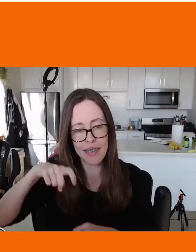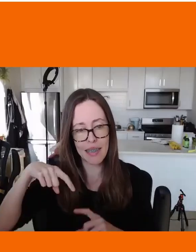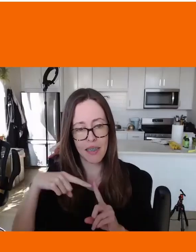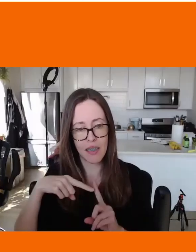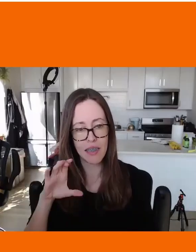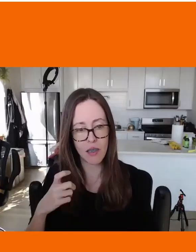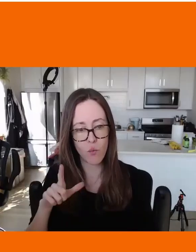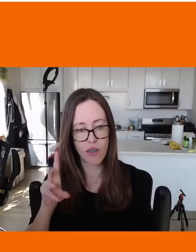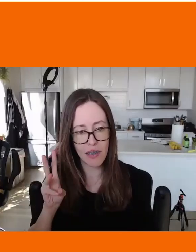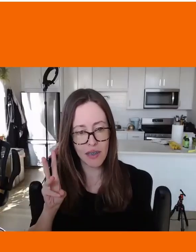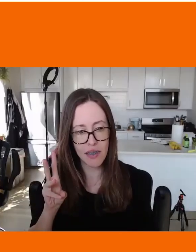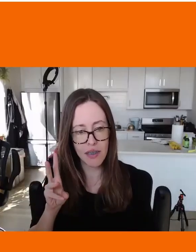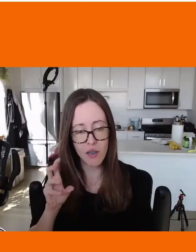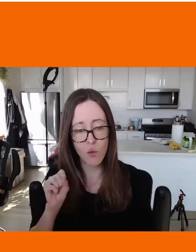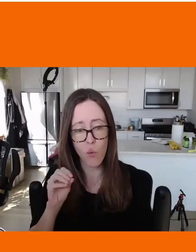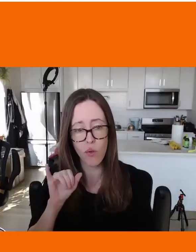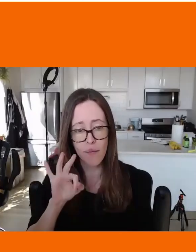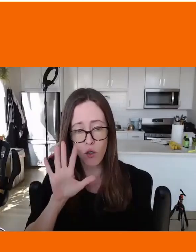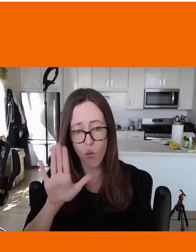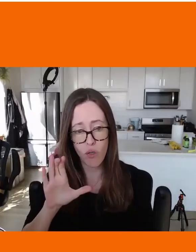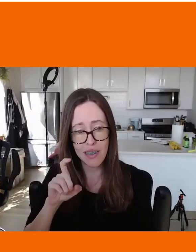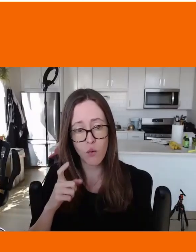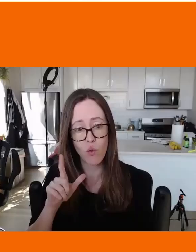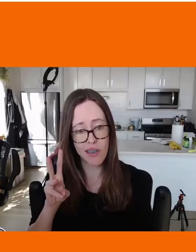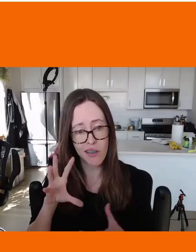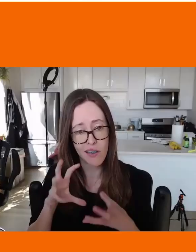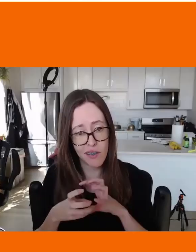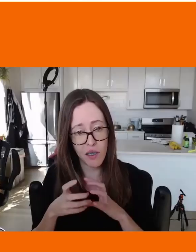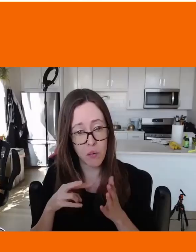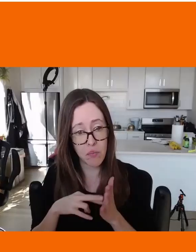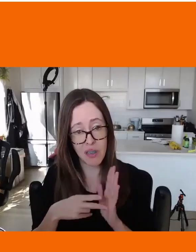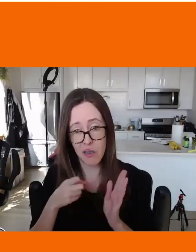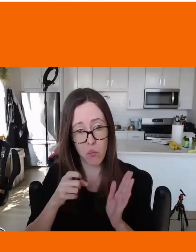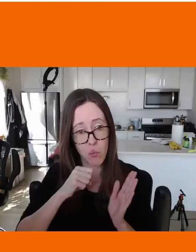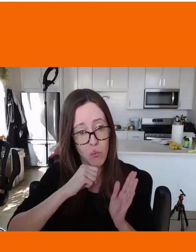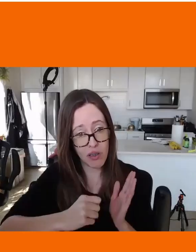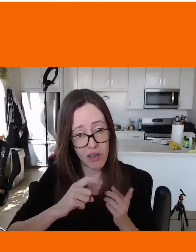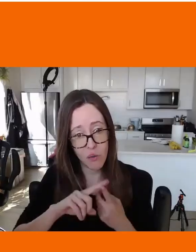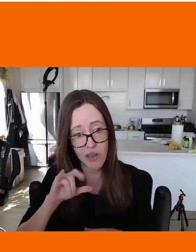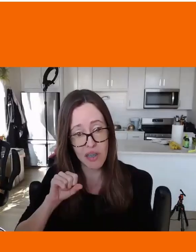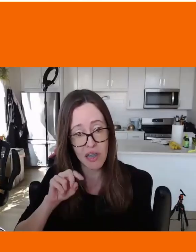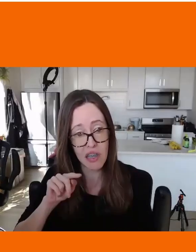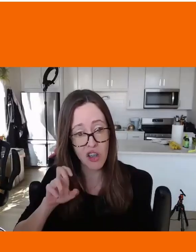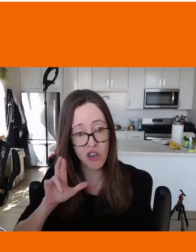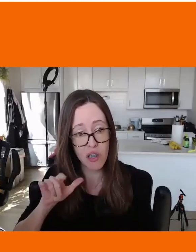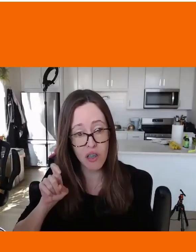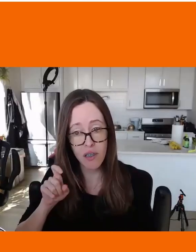dysentery-- actually may be affected by the Connexin 26 mutation. So the Connexin 26